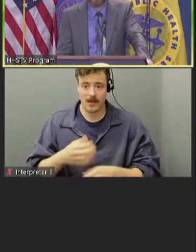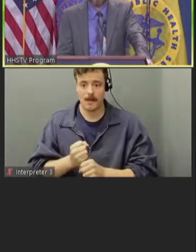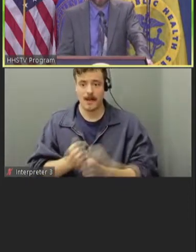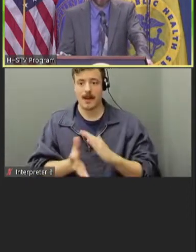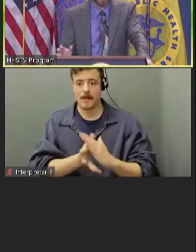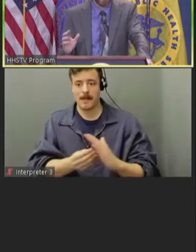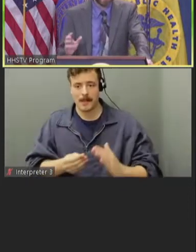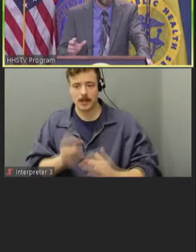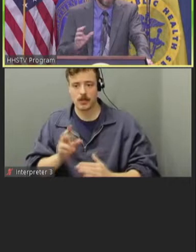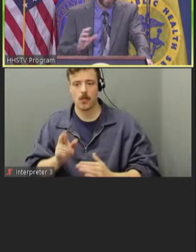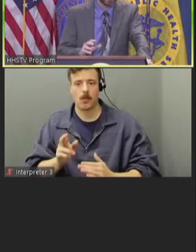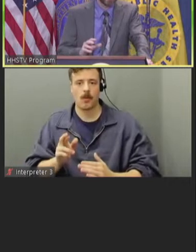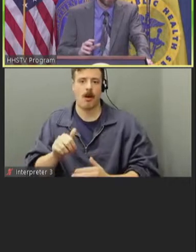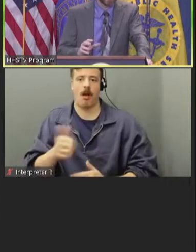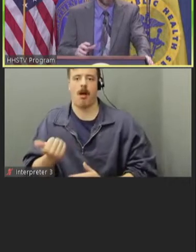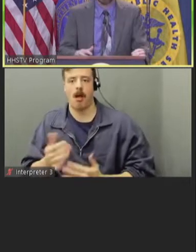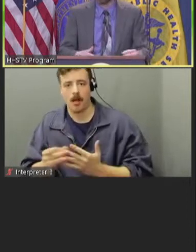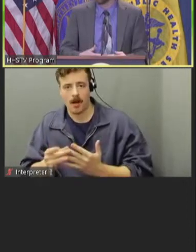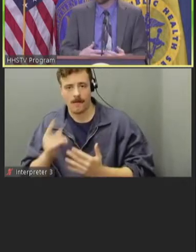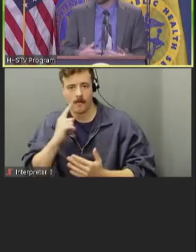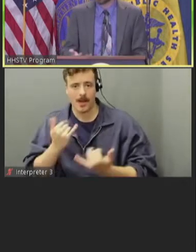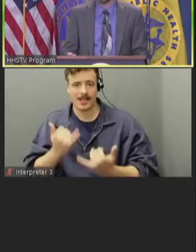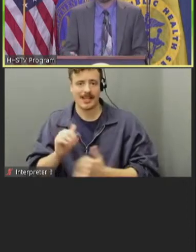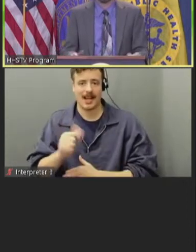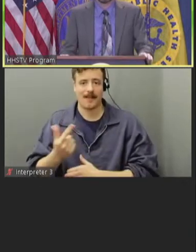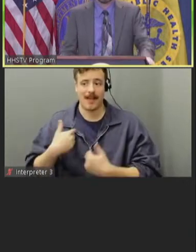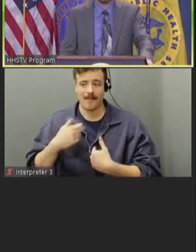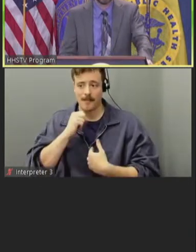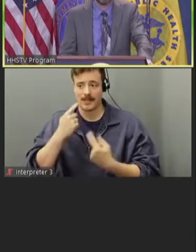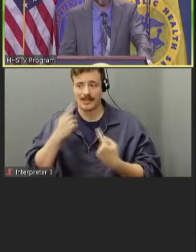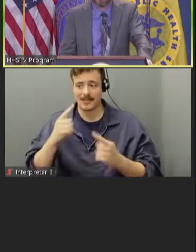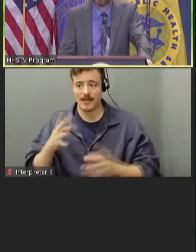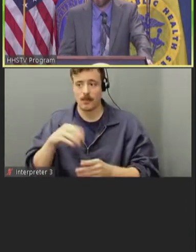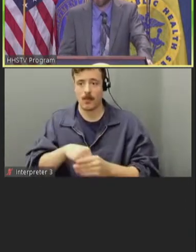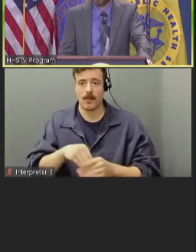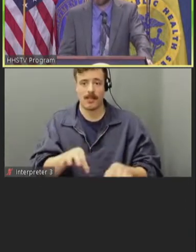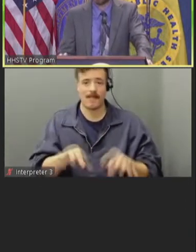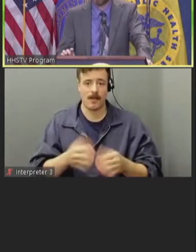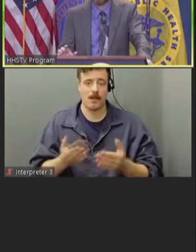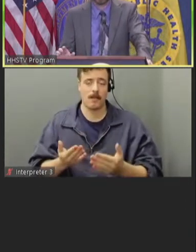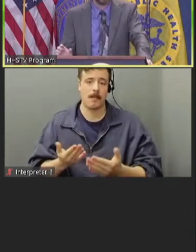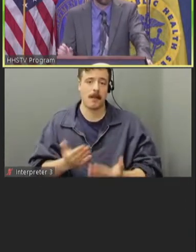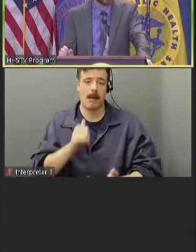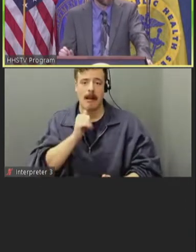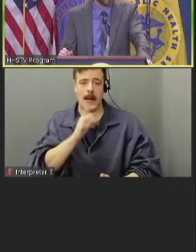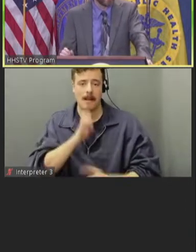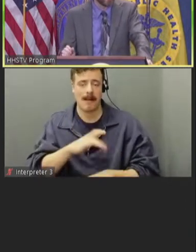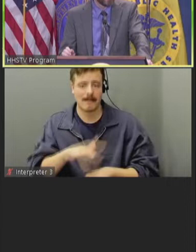of existing adjuvants that have been successful within the field but might not be available to